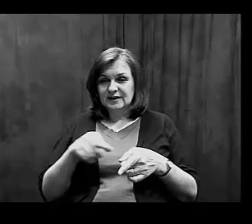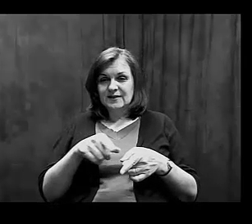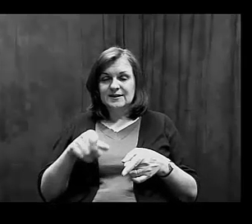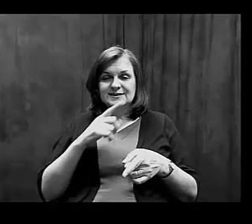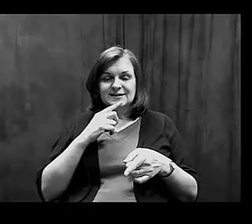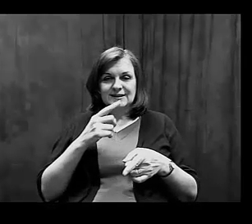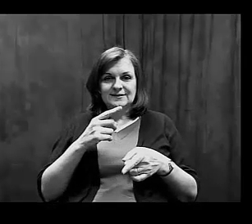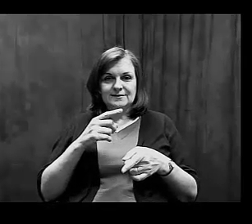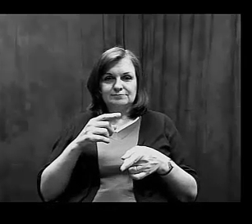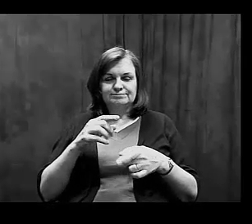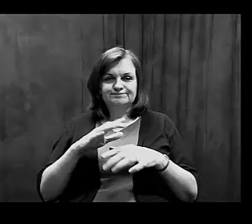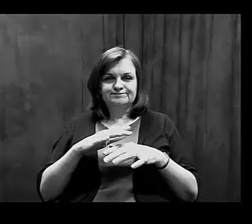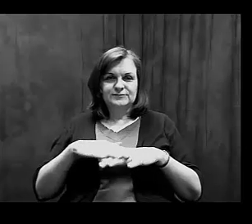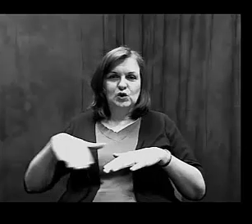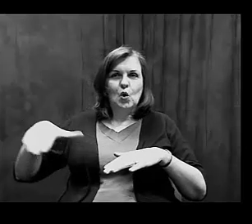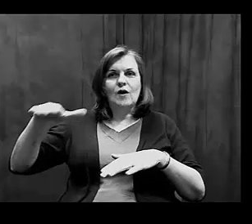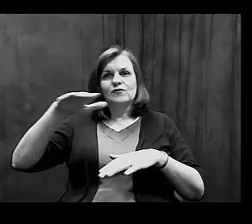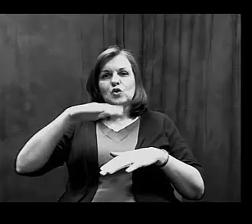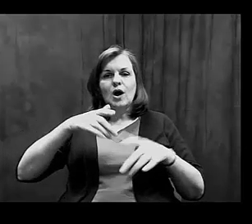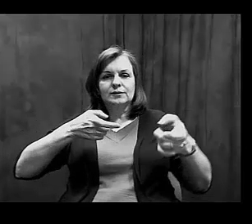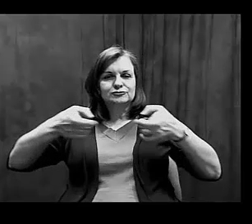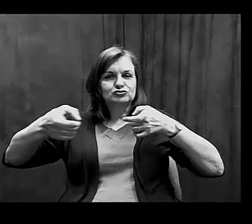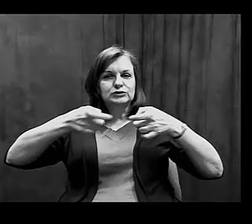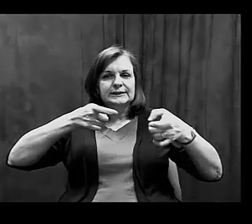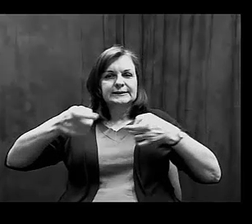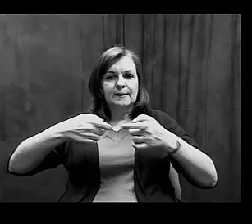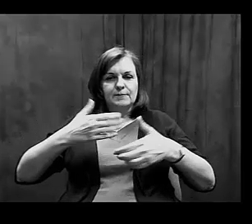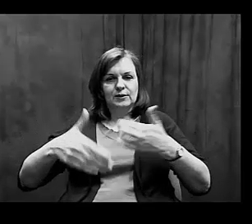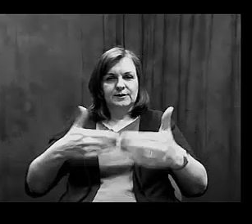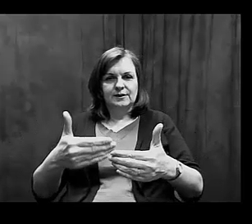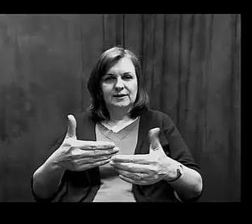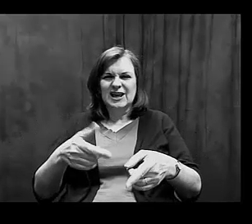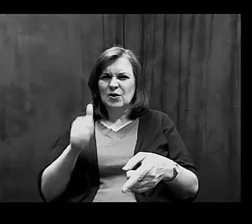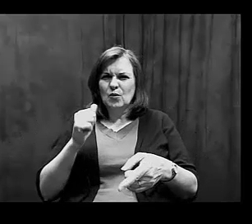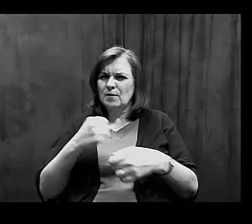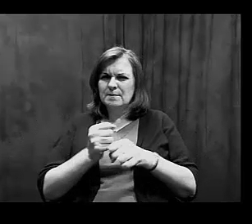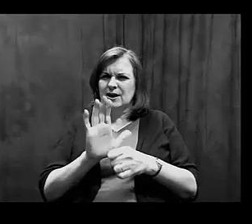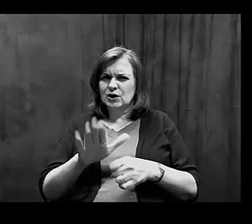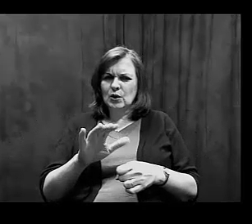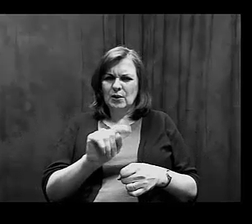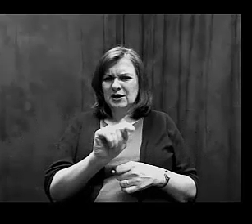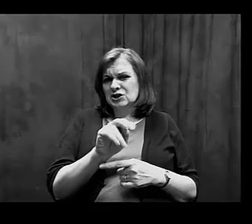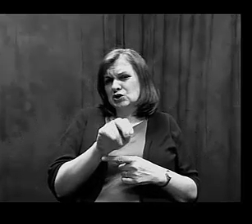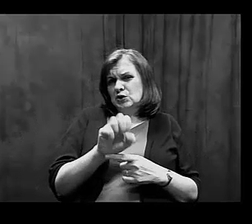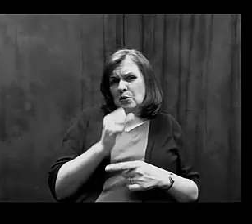it's not gonna make your toes pretty - alright? - its not going to make your fingers longer